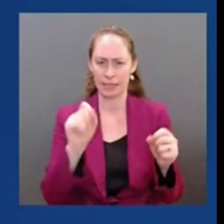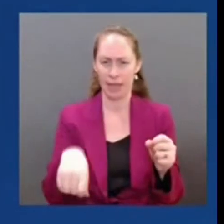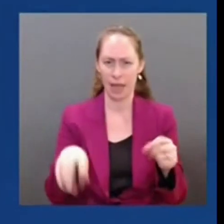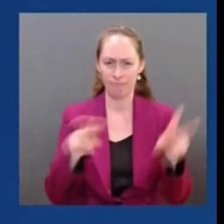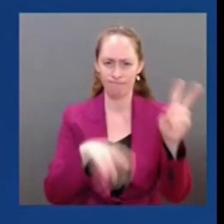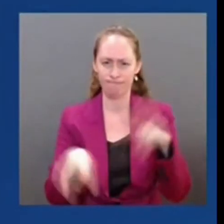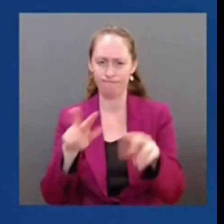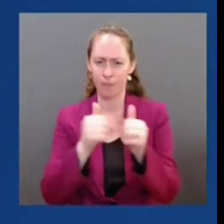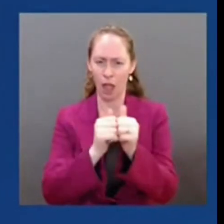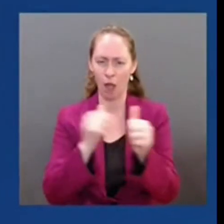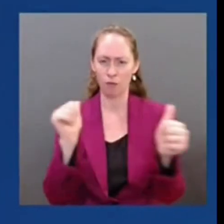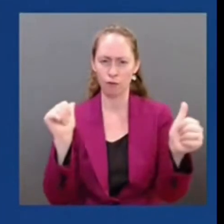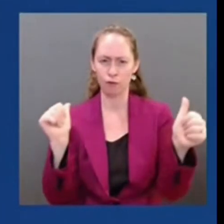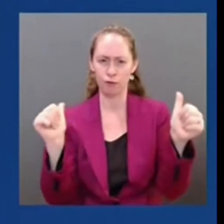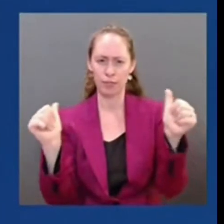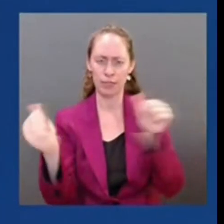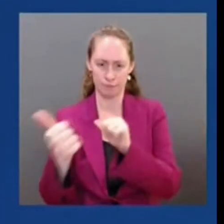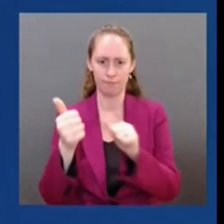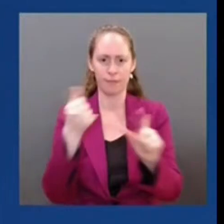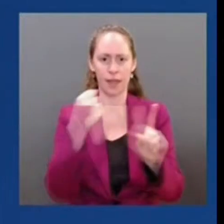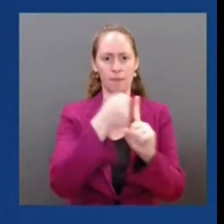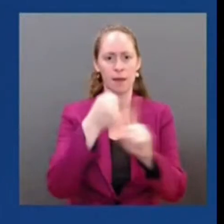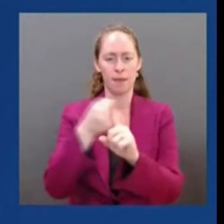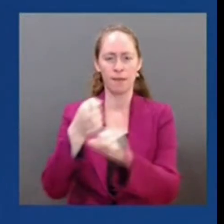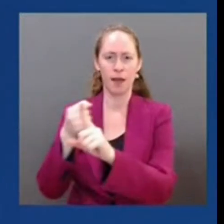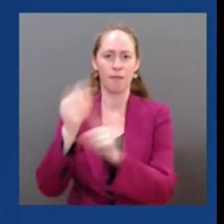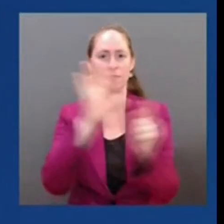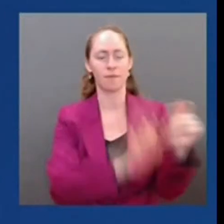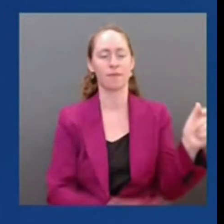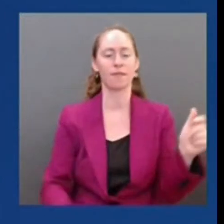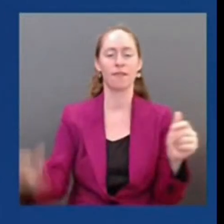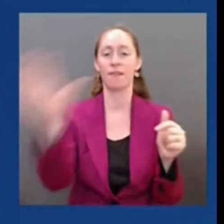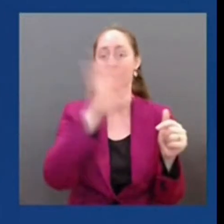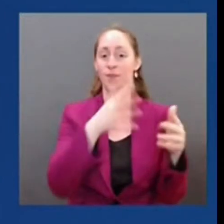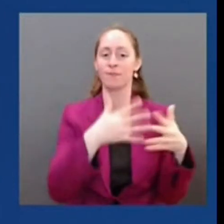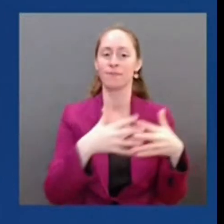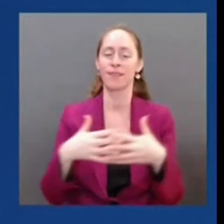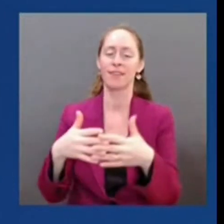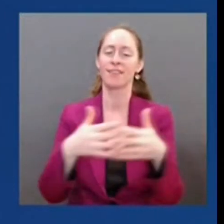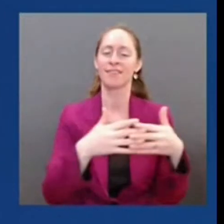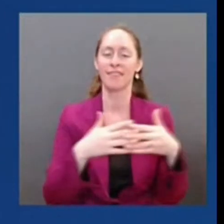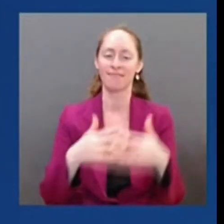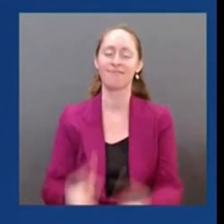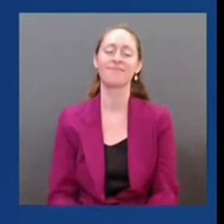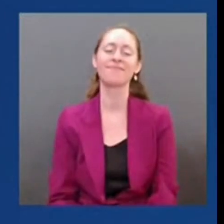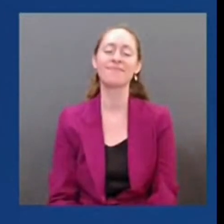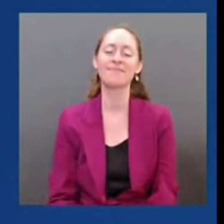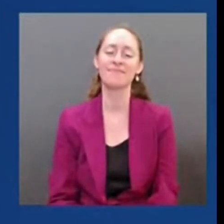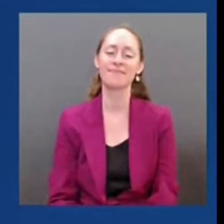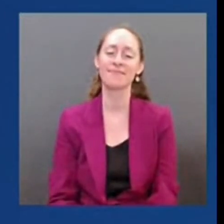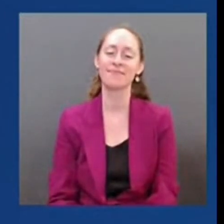THAT WE HAVE SEEN IN THE UNITED STATES? NEXT SLIDE. AS YOU CAN SEE HERE, WE ARE